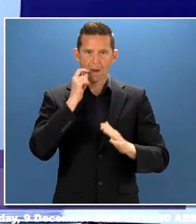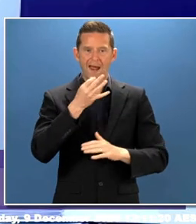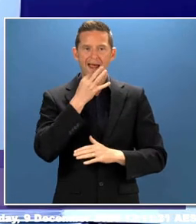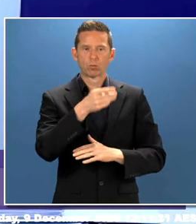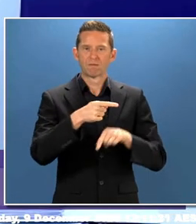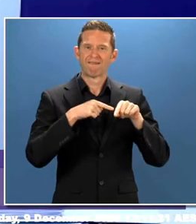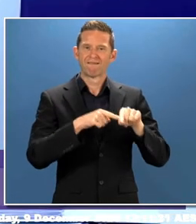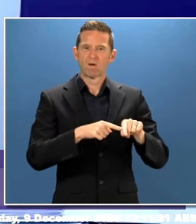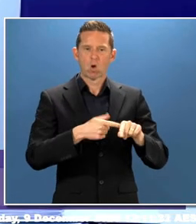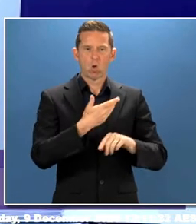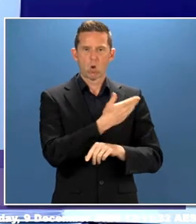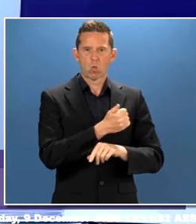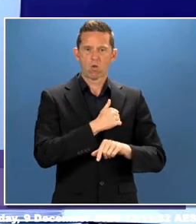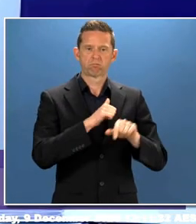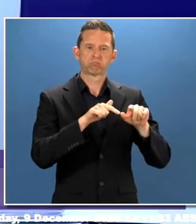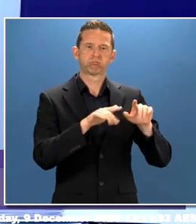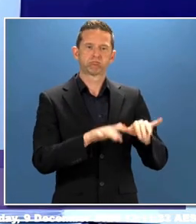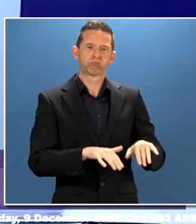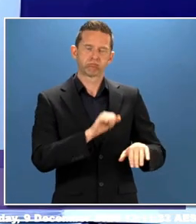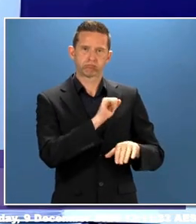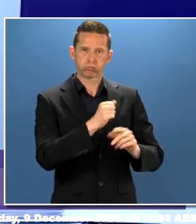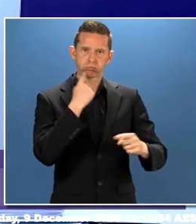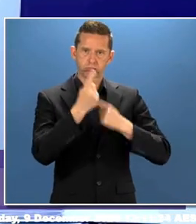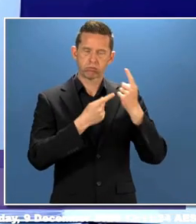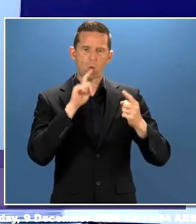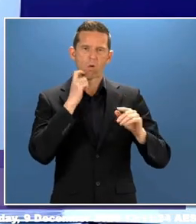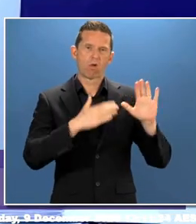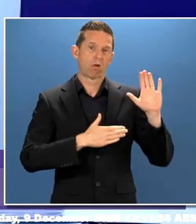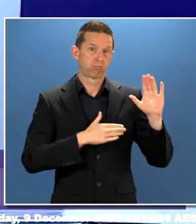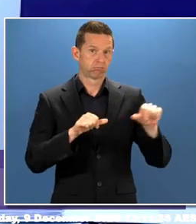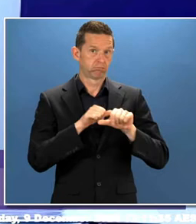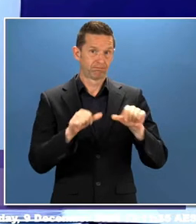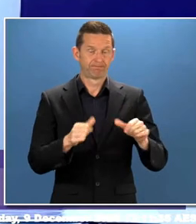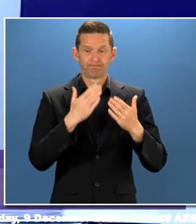the instructions of my associate who will administer the oath. So actually thank you very much.